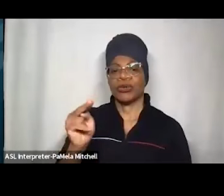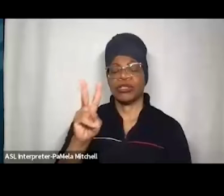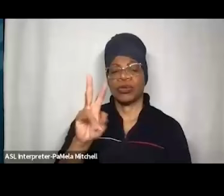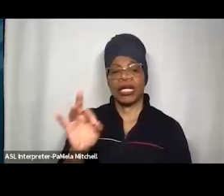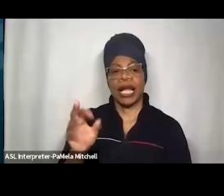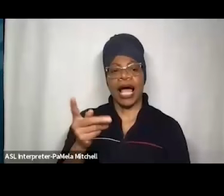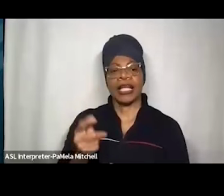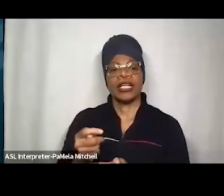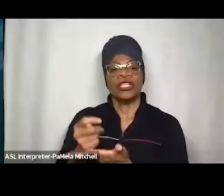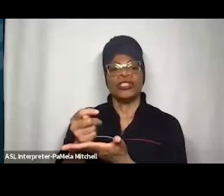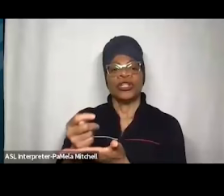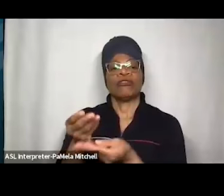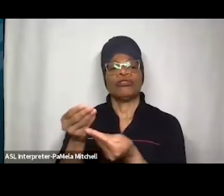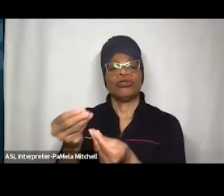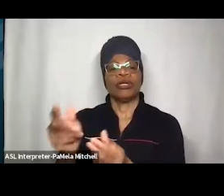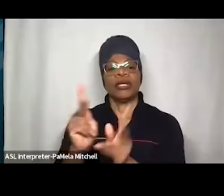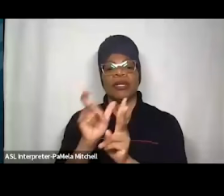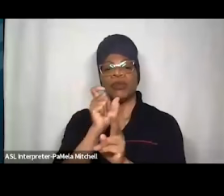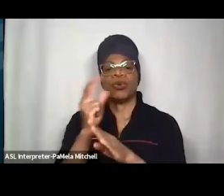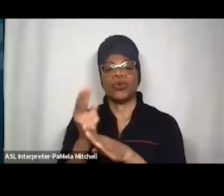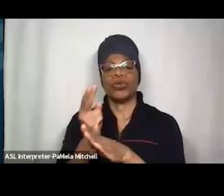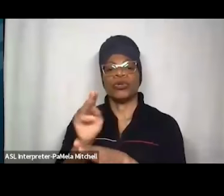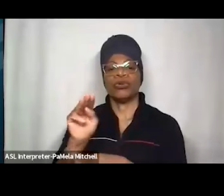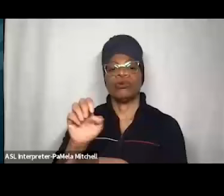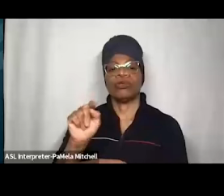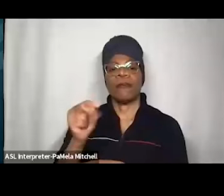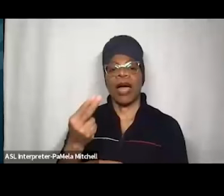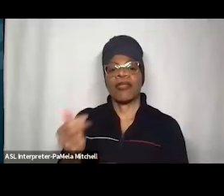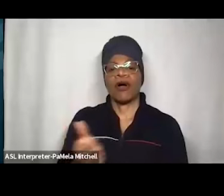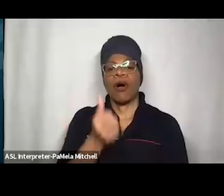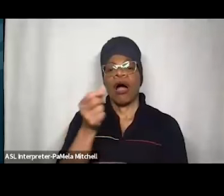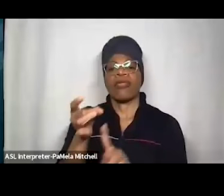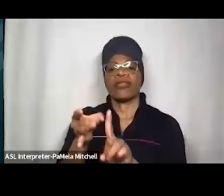or Other Stimulants by Leveraging Contingency Management in Criminal Justice Settings.